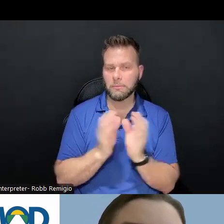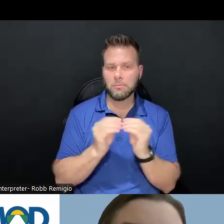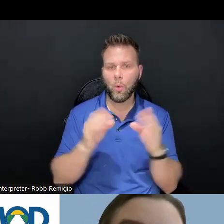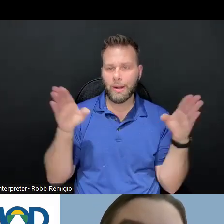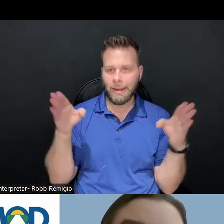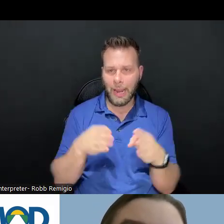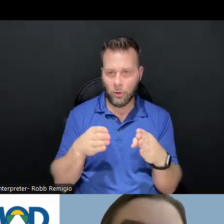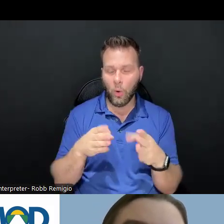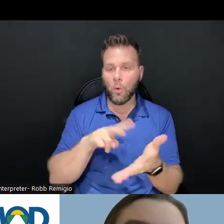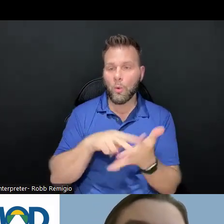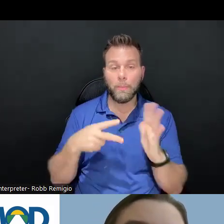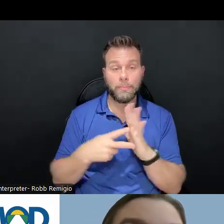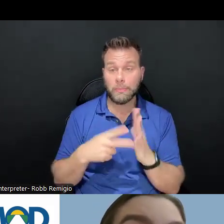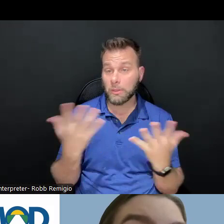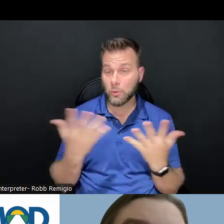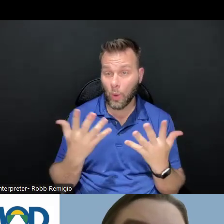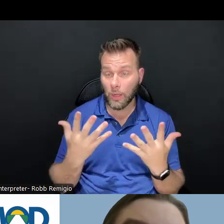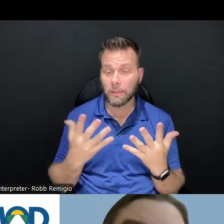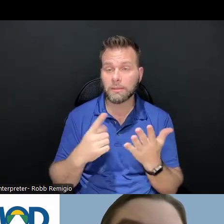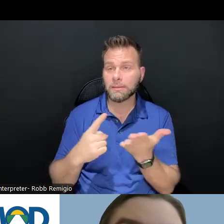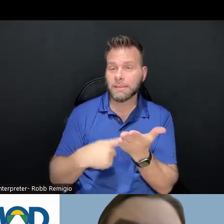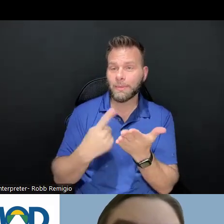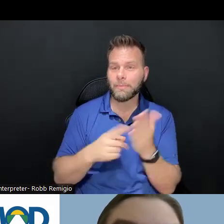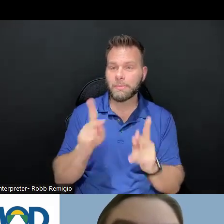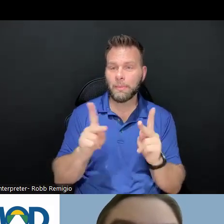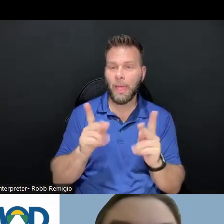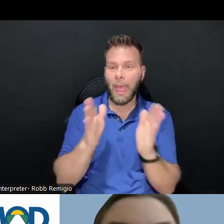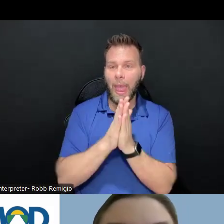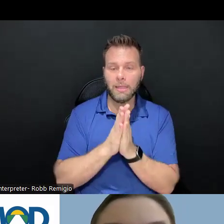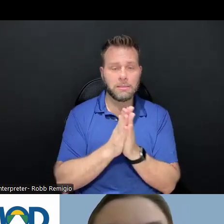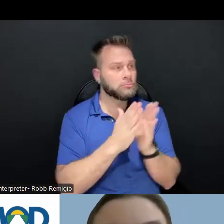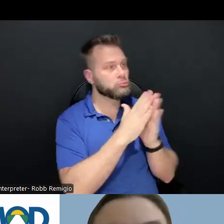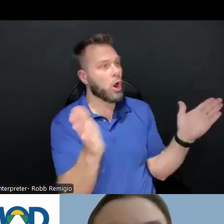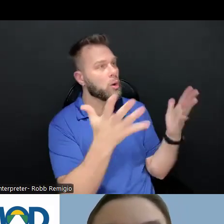So, by this we mean sometimes people ask for something broad